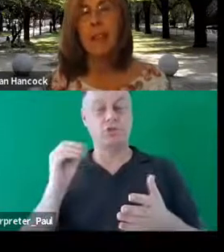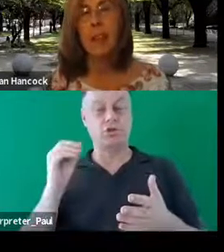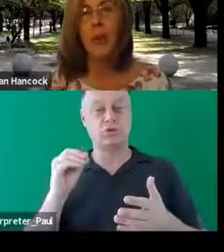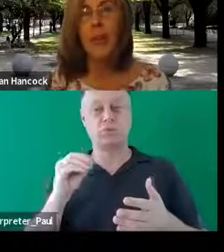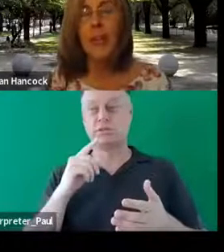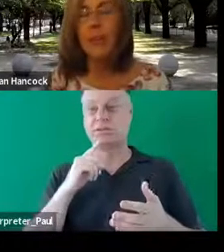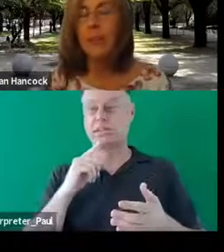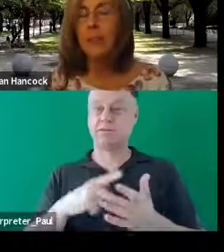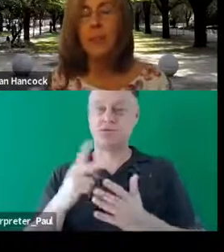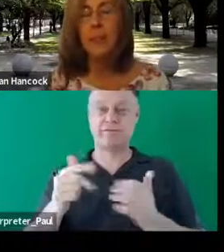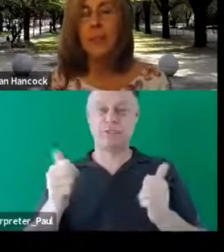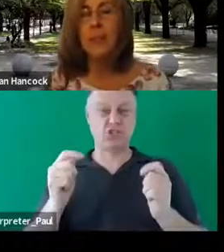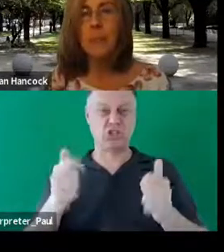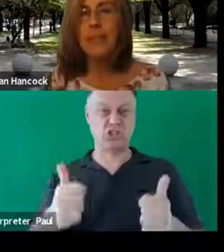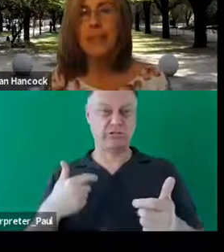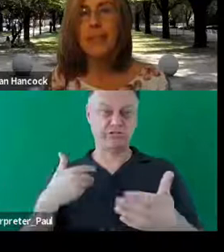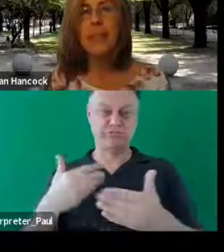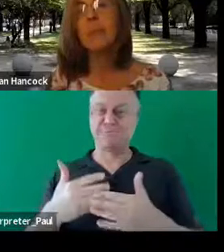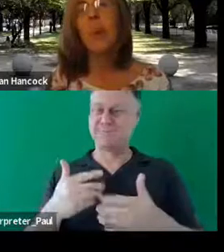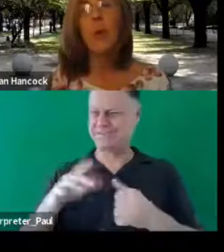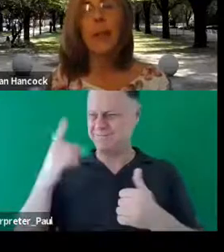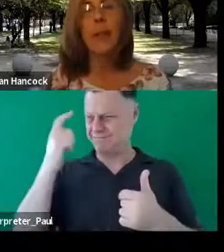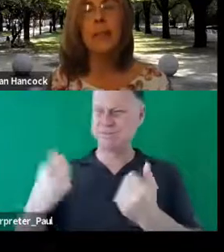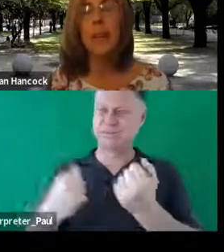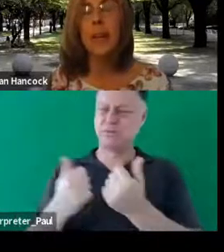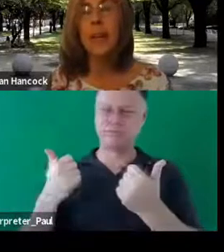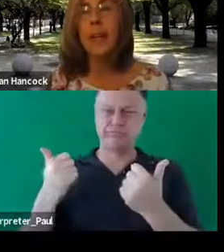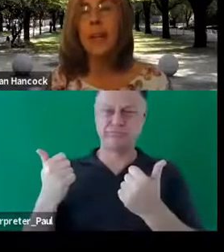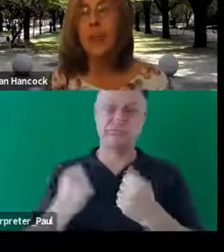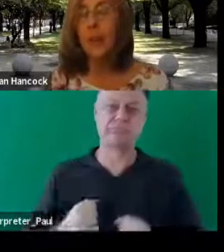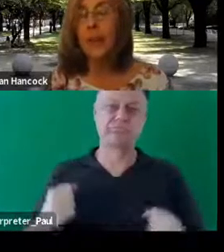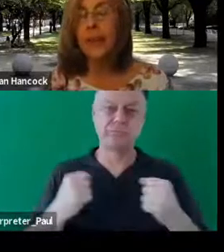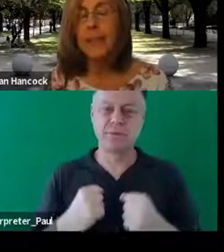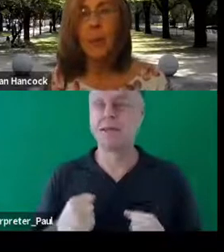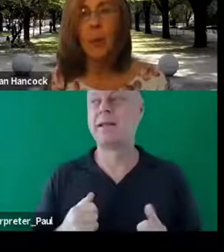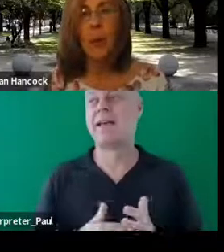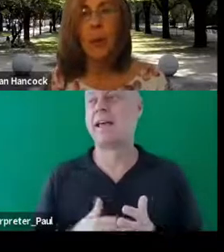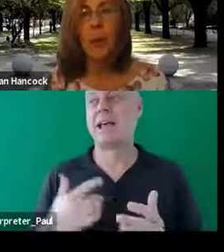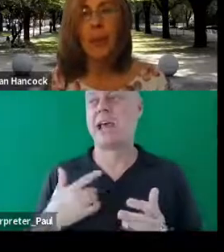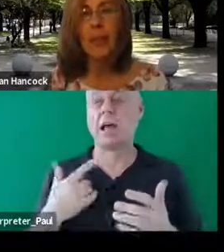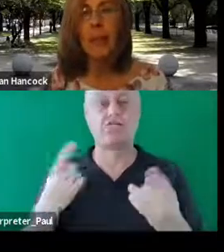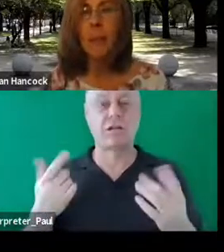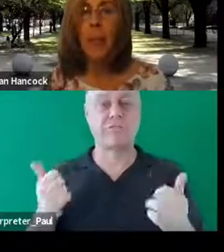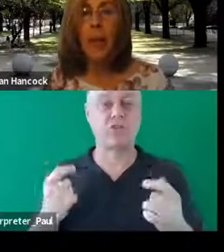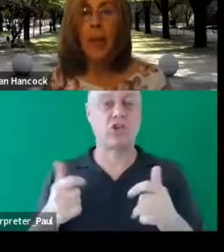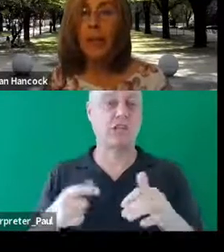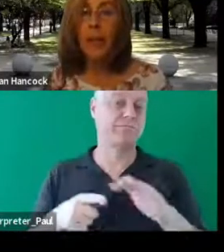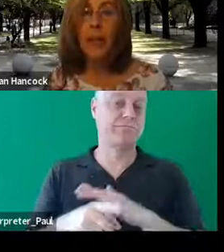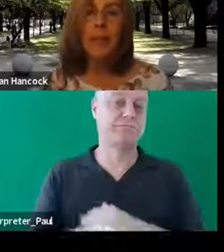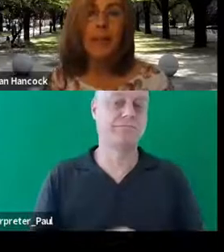you know, they’ve got some fantastic support and so exiting out of the program earlier. I had one